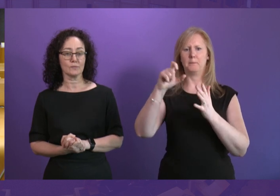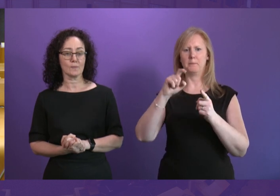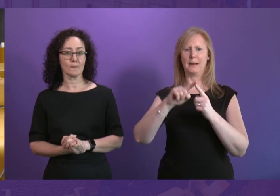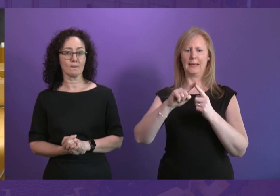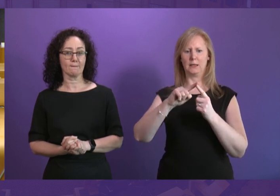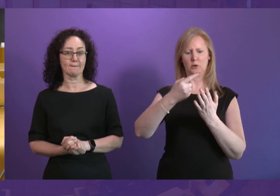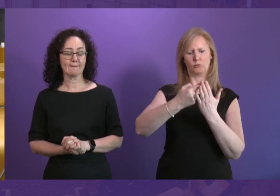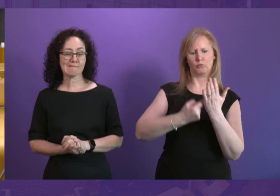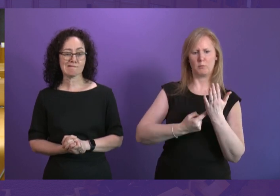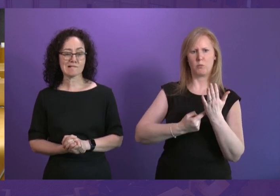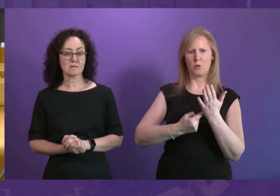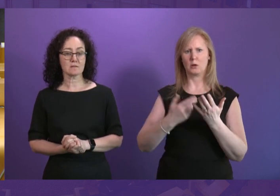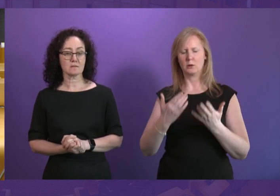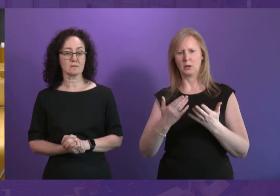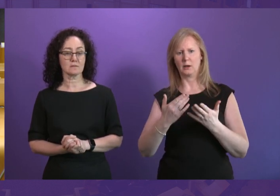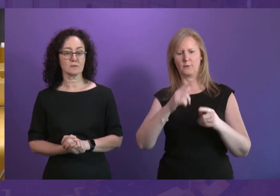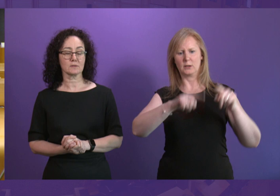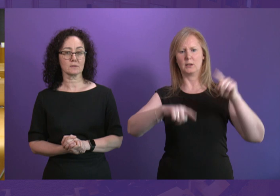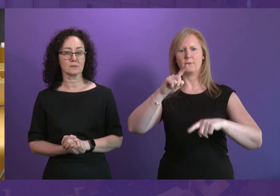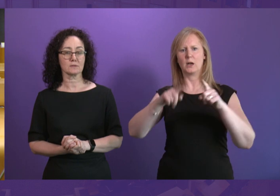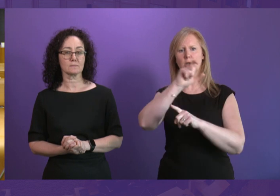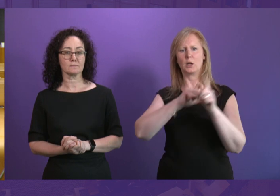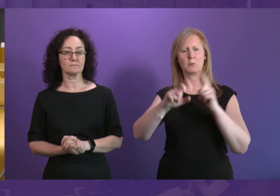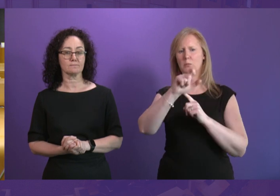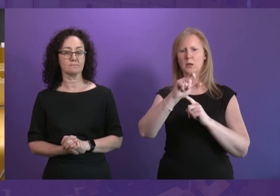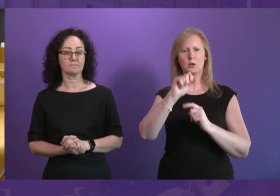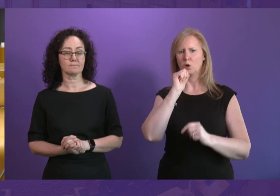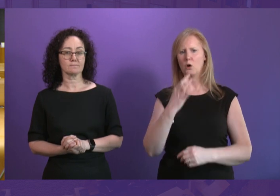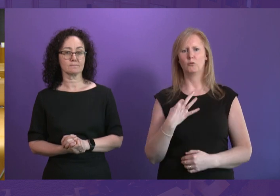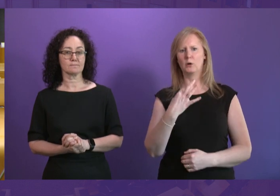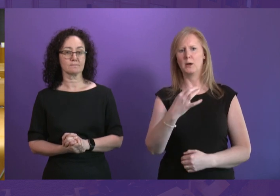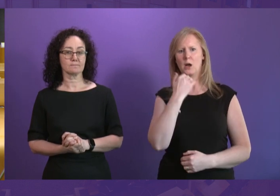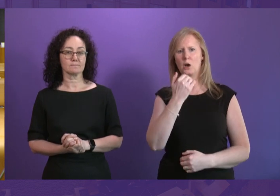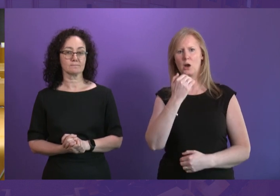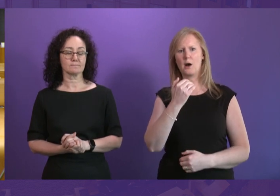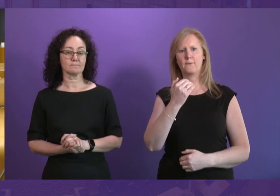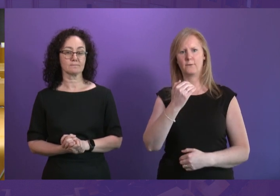diverse minority communities are chronically underrepresented in the civil service and public sector bodies.